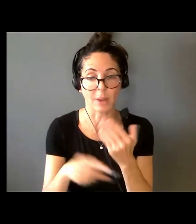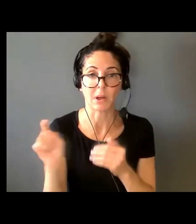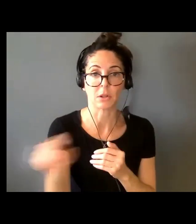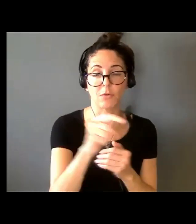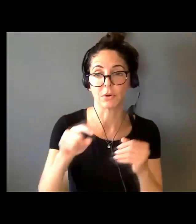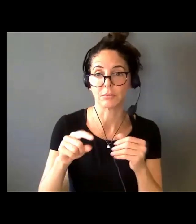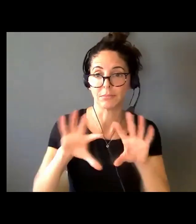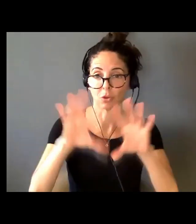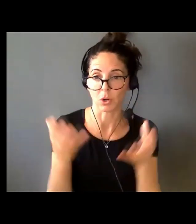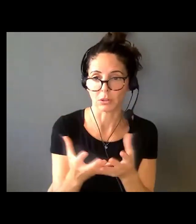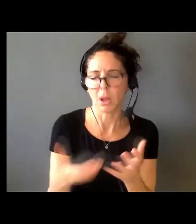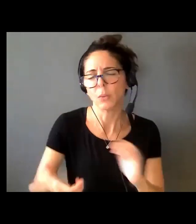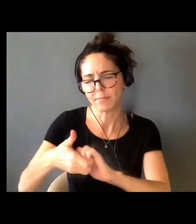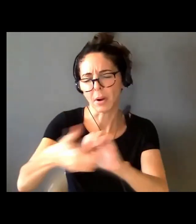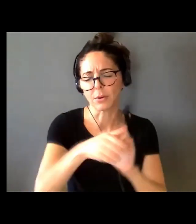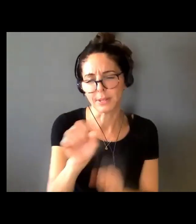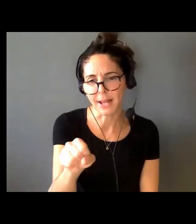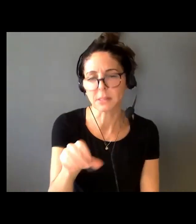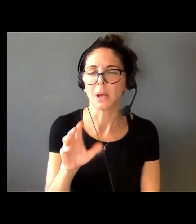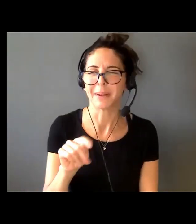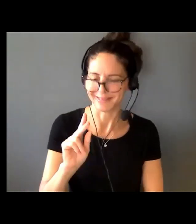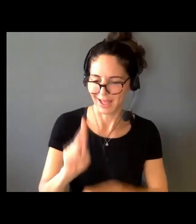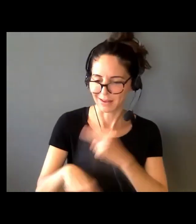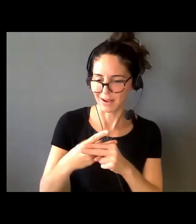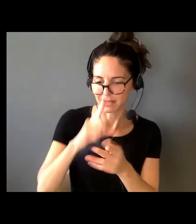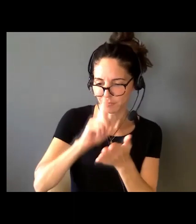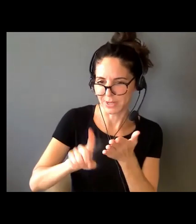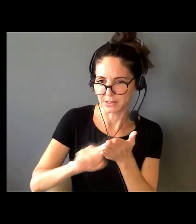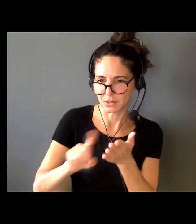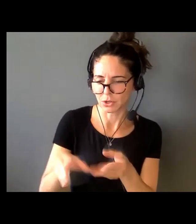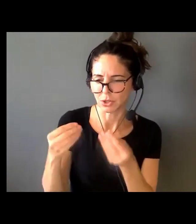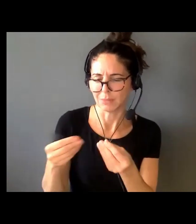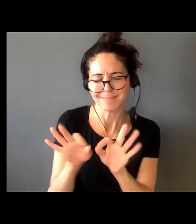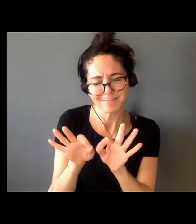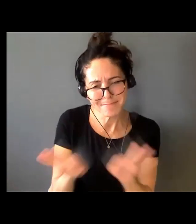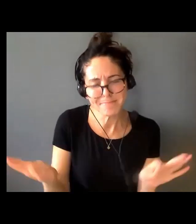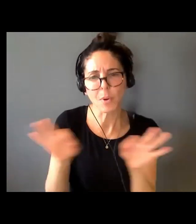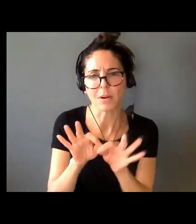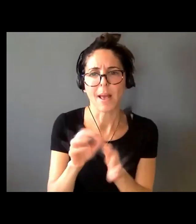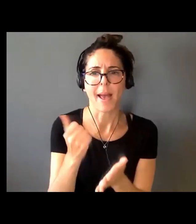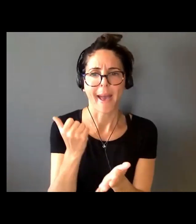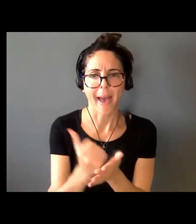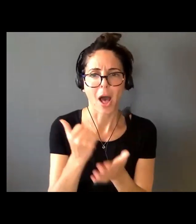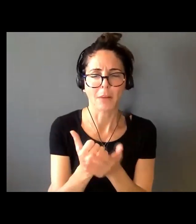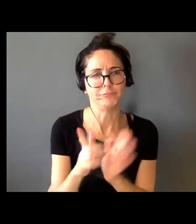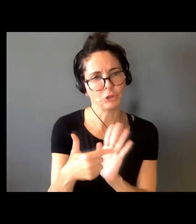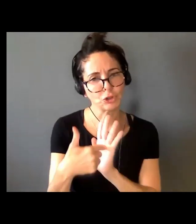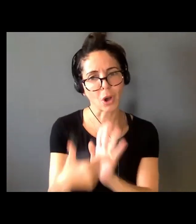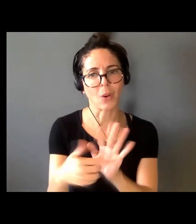organizations, but also this kind of research was really pivotal to frame our advocacy arguments to